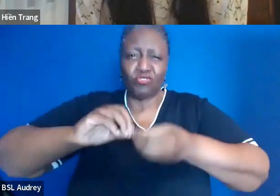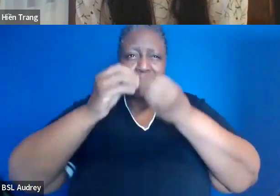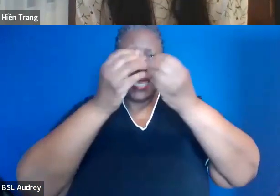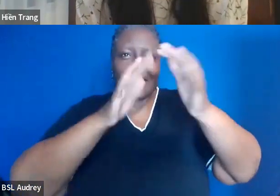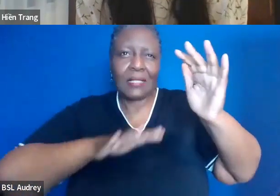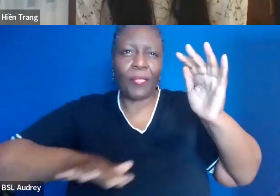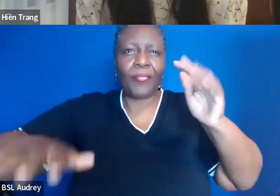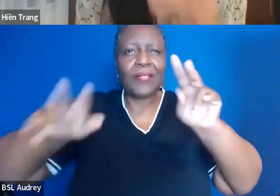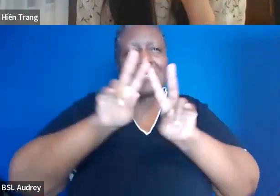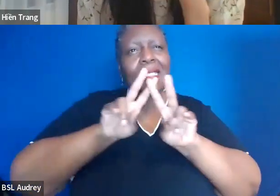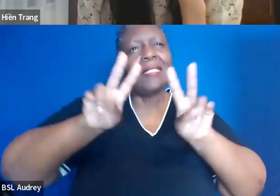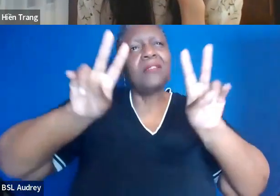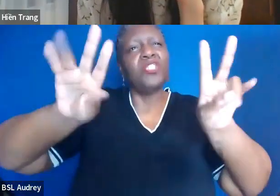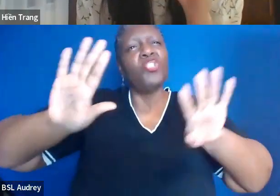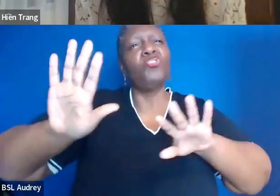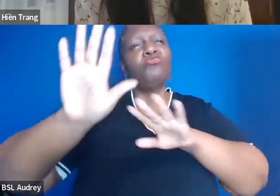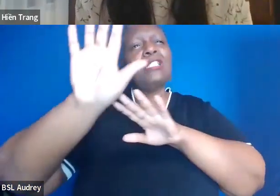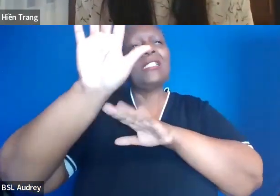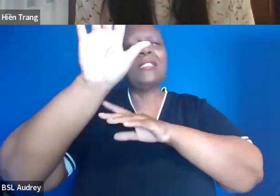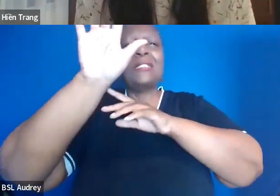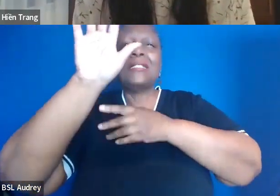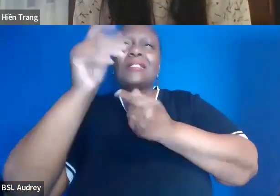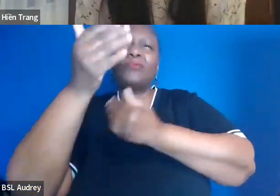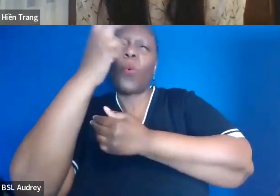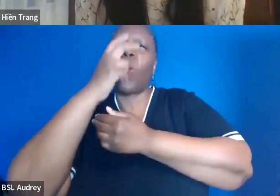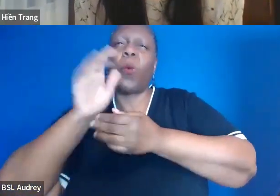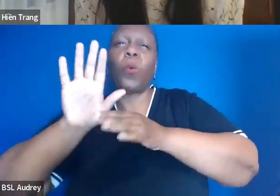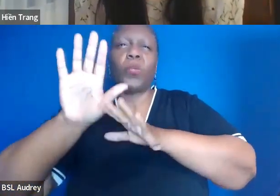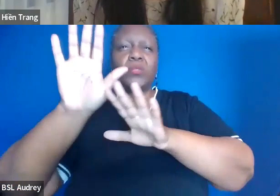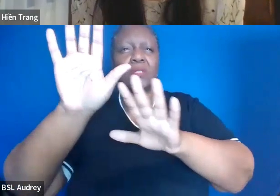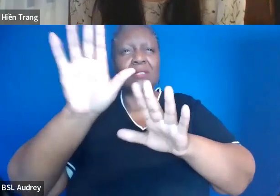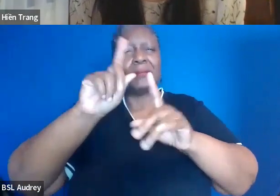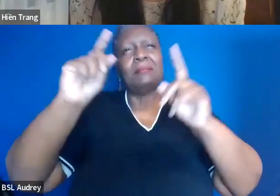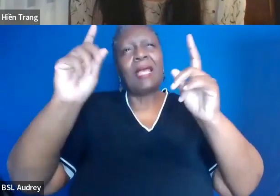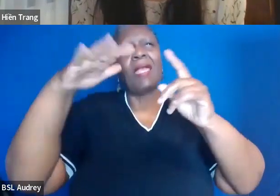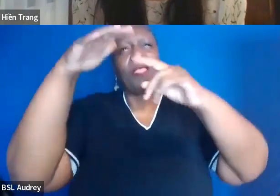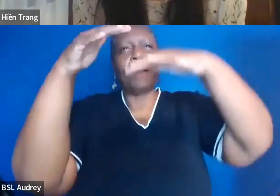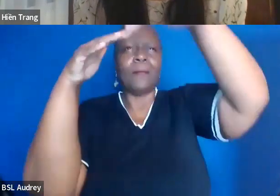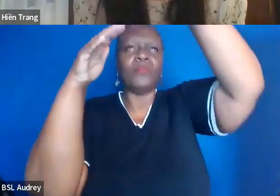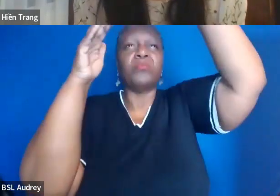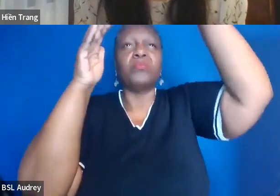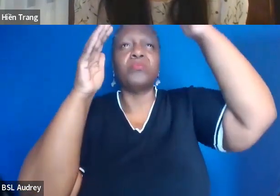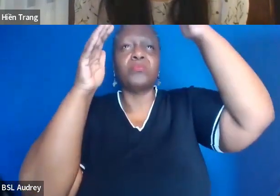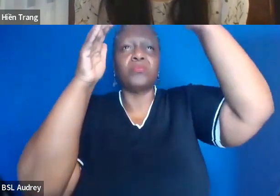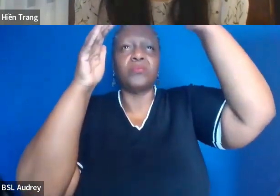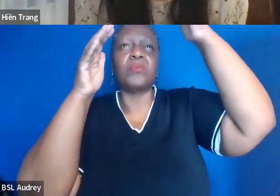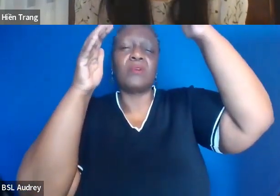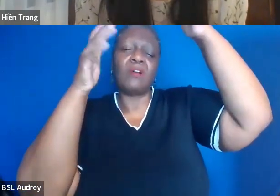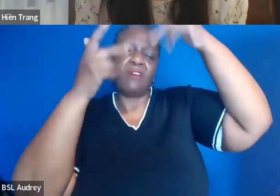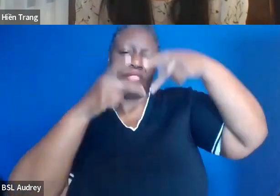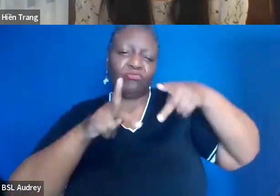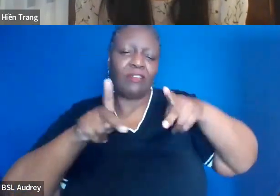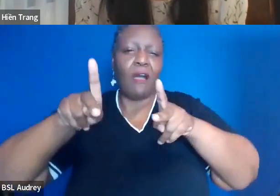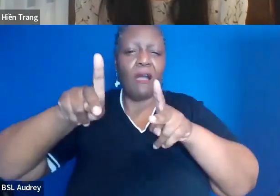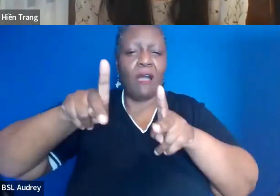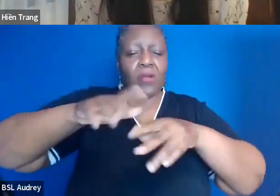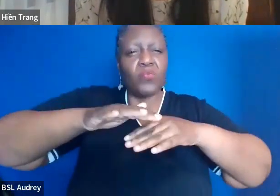Ancient trees raise canopies wide and round The river’s surface lies still, glistening white